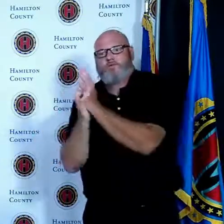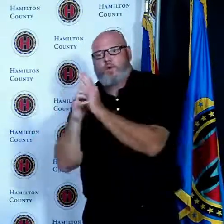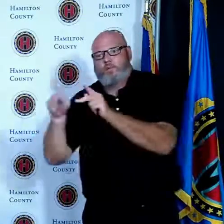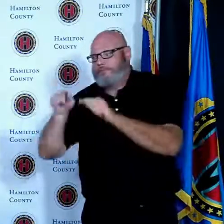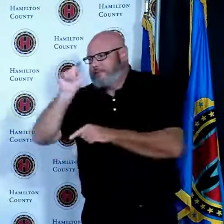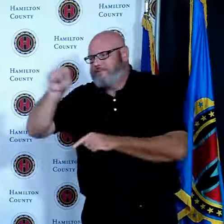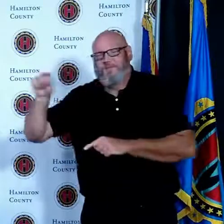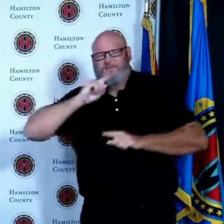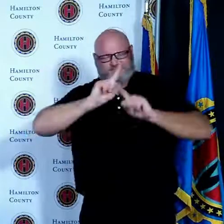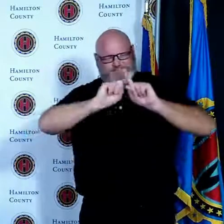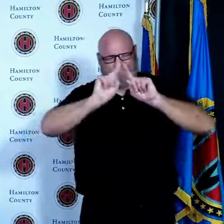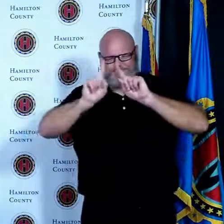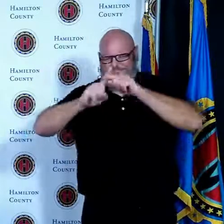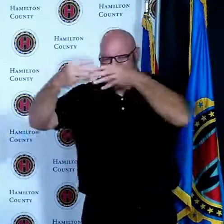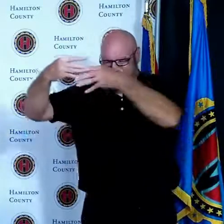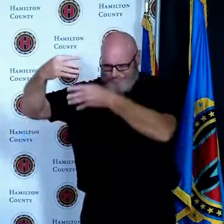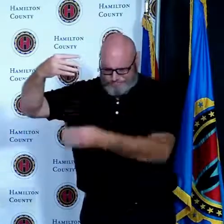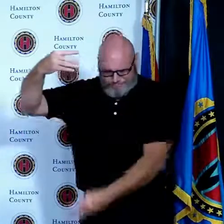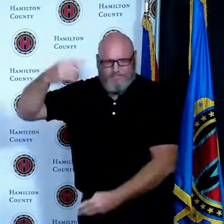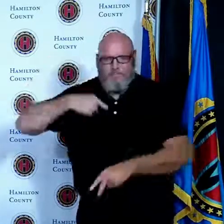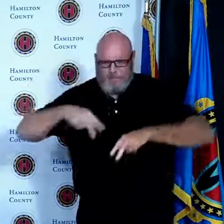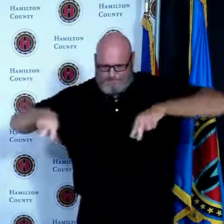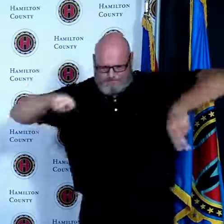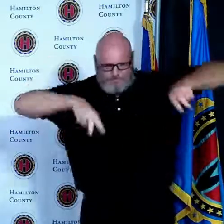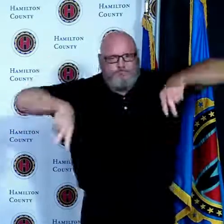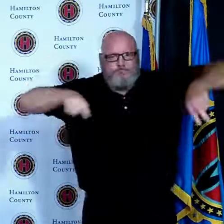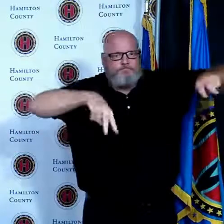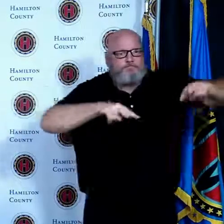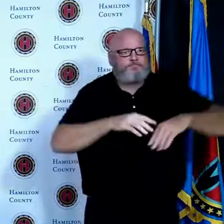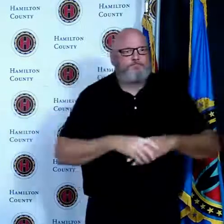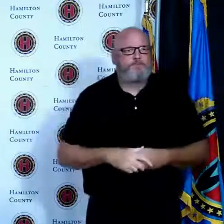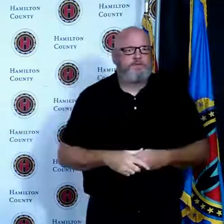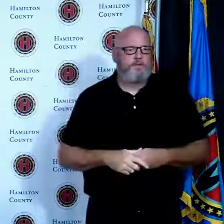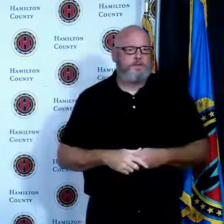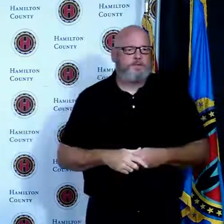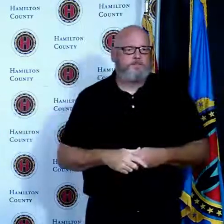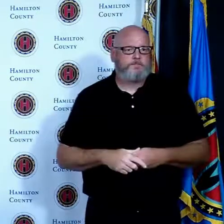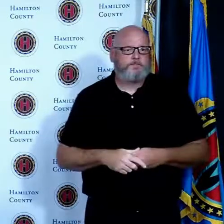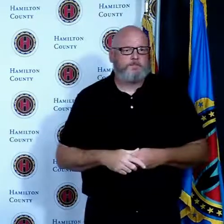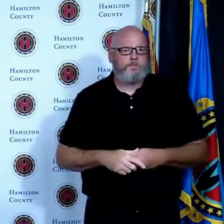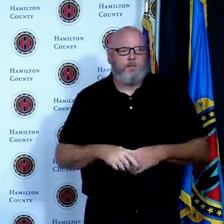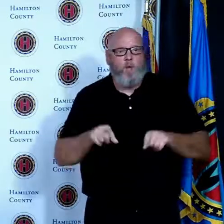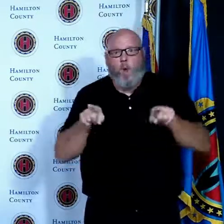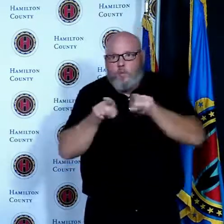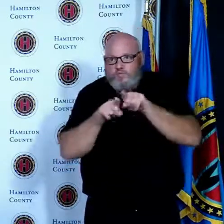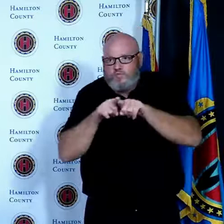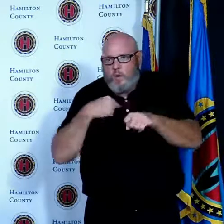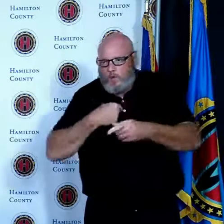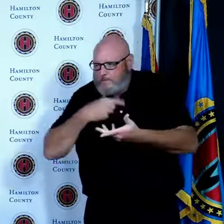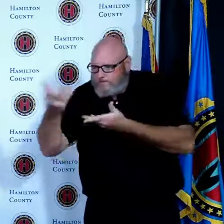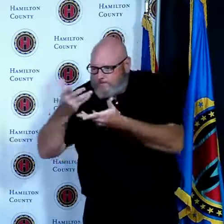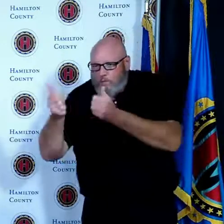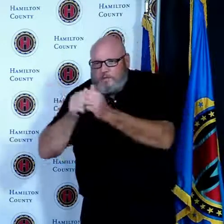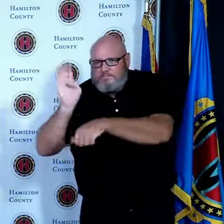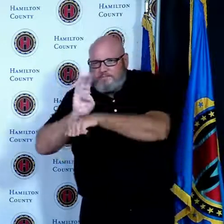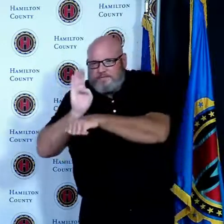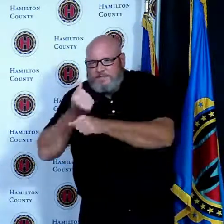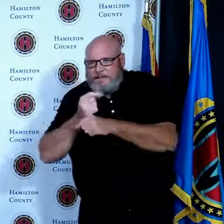to protect their staff and the individuals that they serve this could be those residential facilities fire